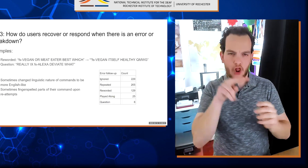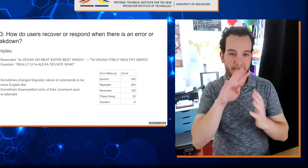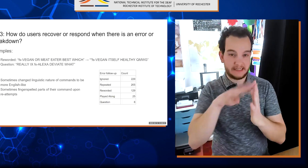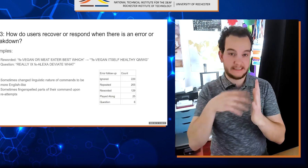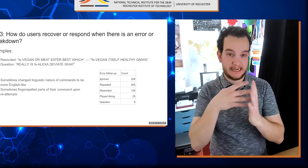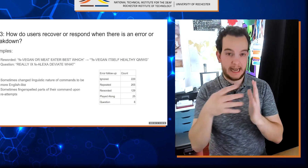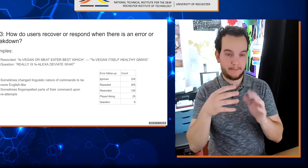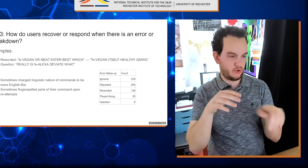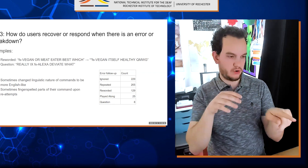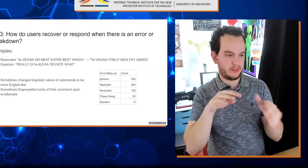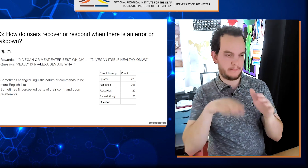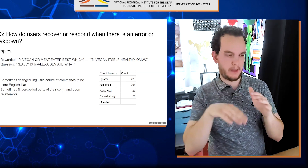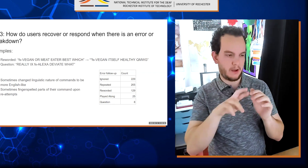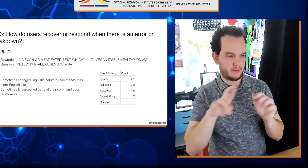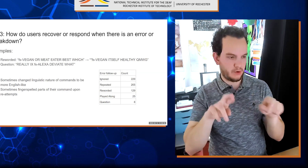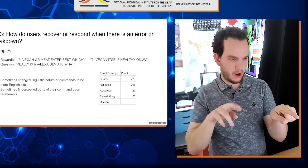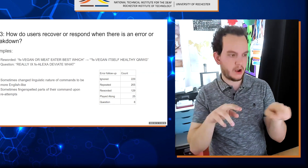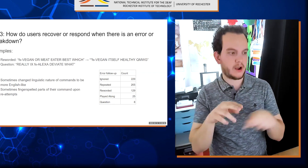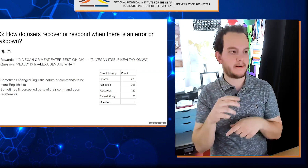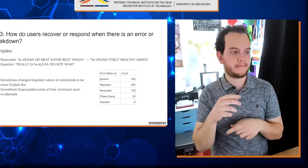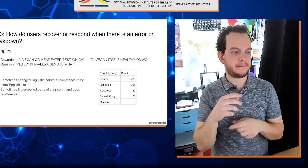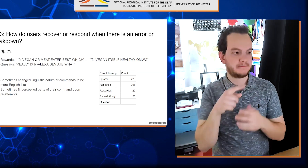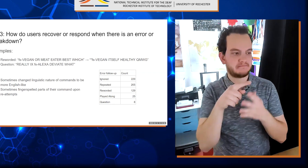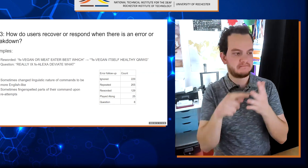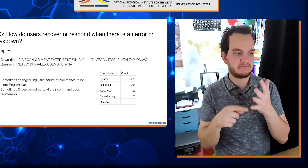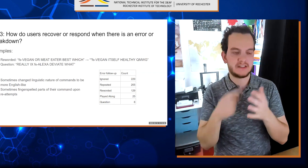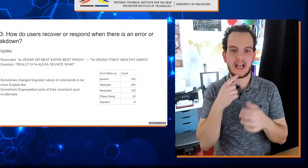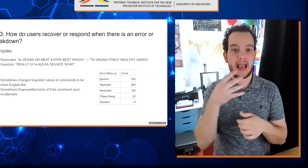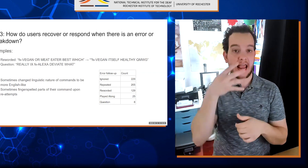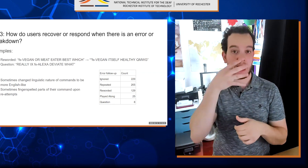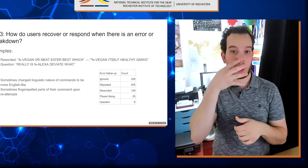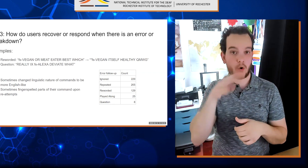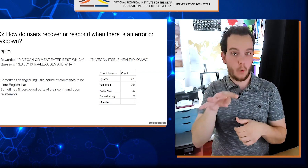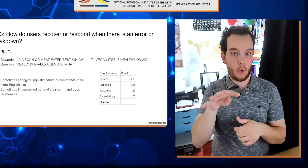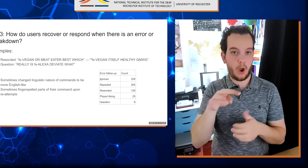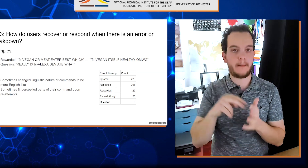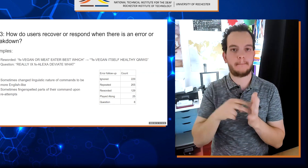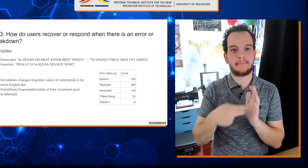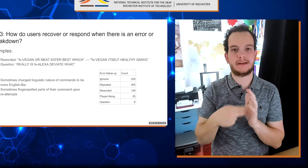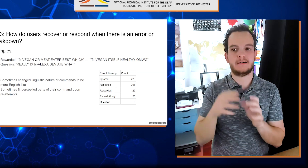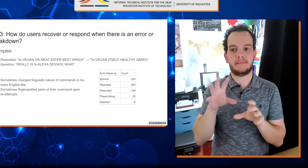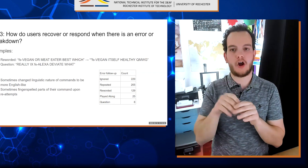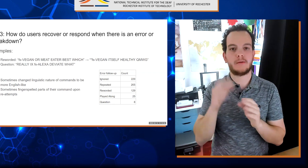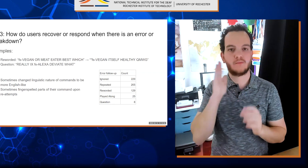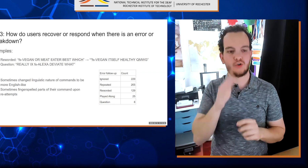If you look at the table on the bottom right, you see "Ignored."